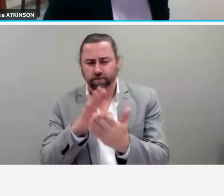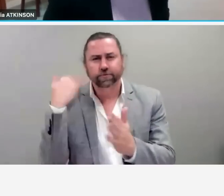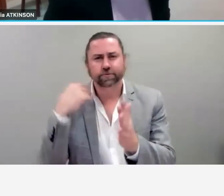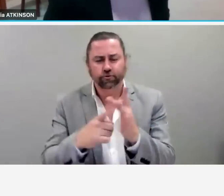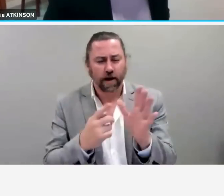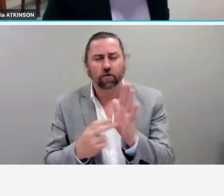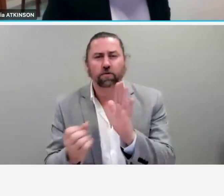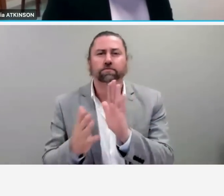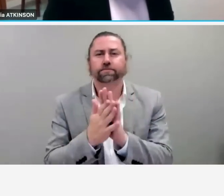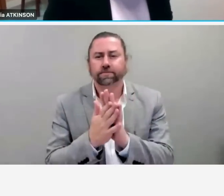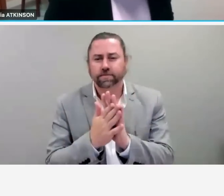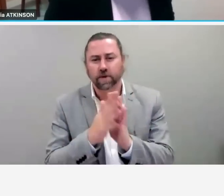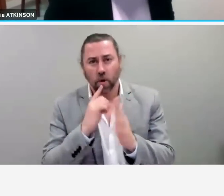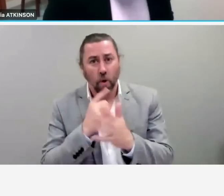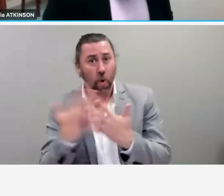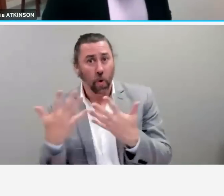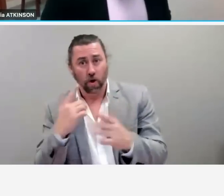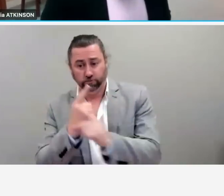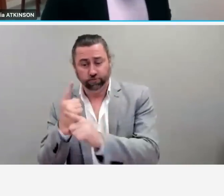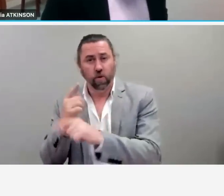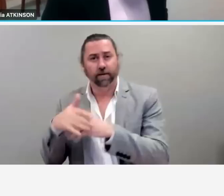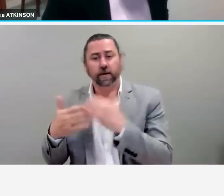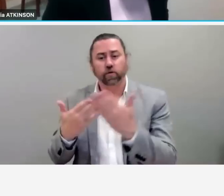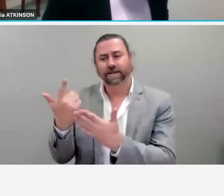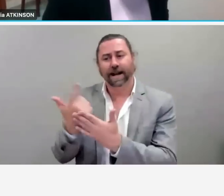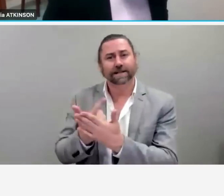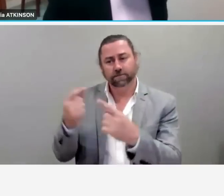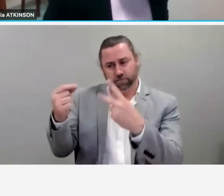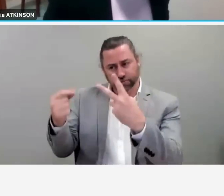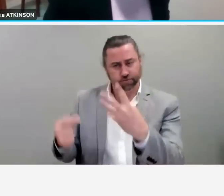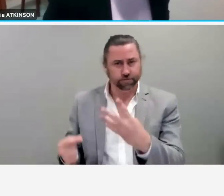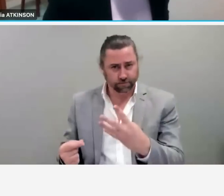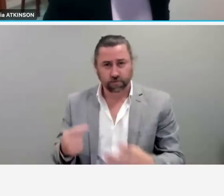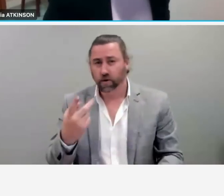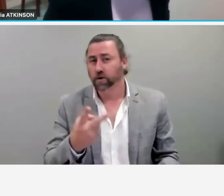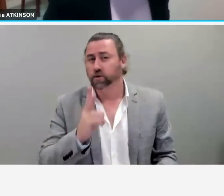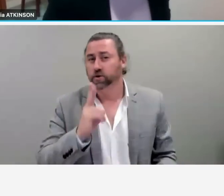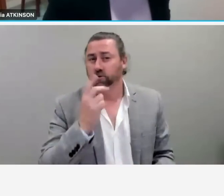We received a lot of engagement on this so thank you. Overall we had 289 responses from older